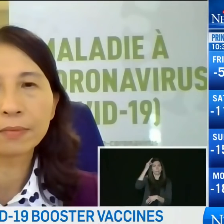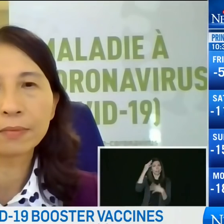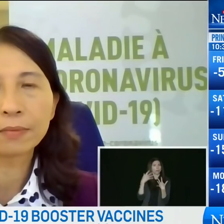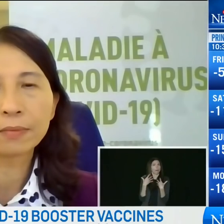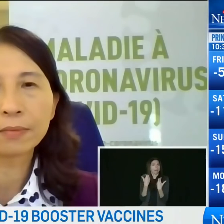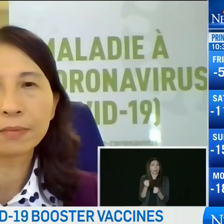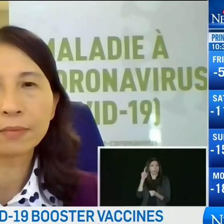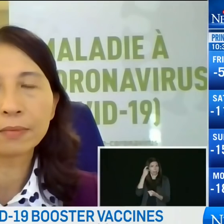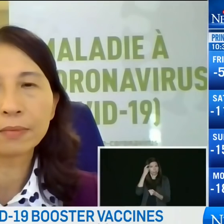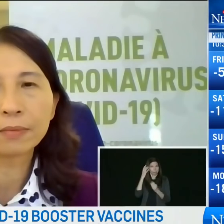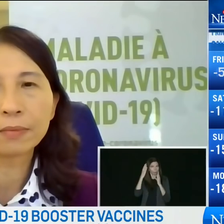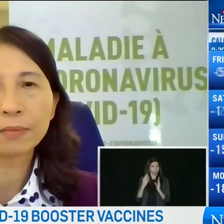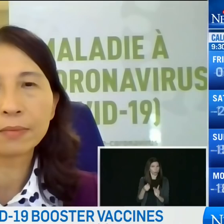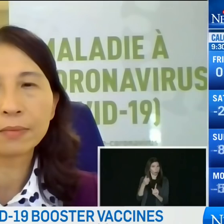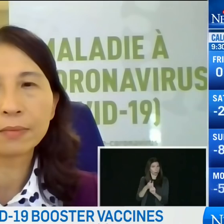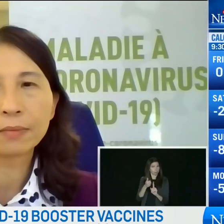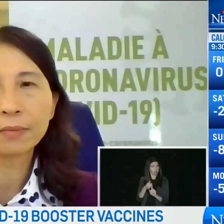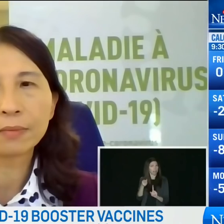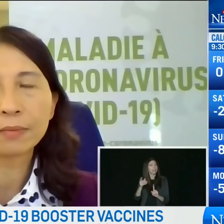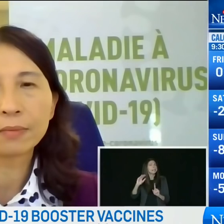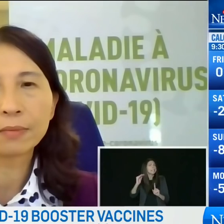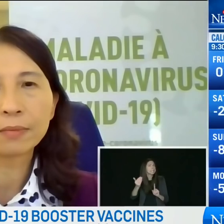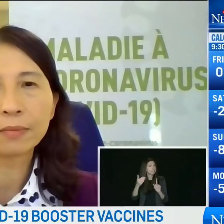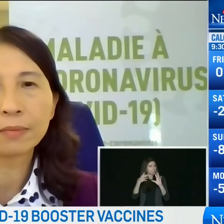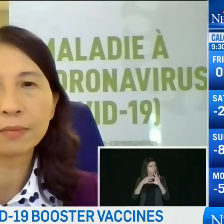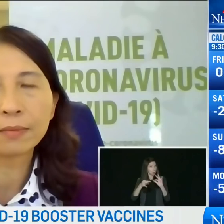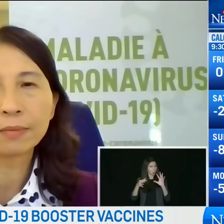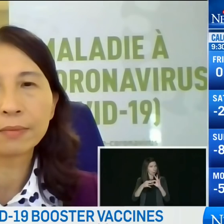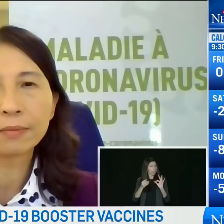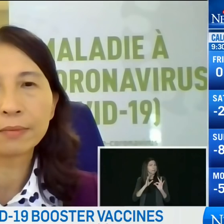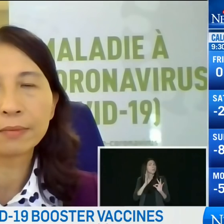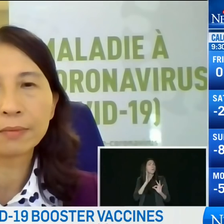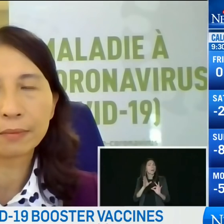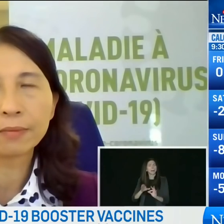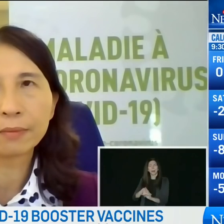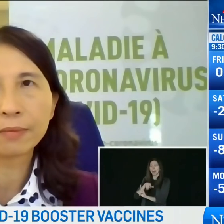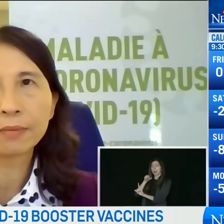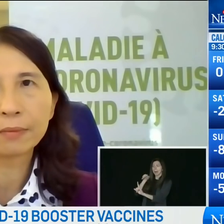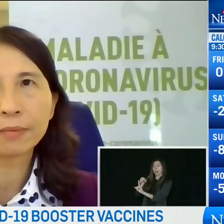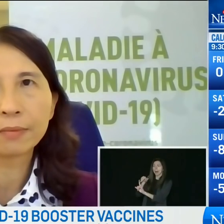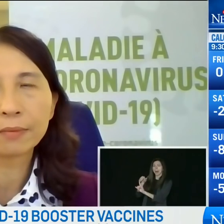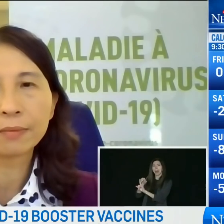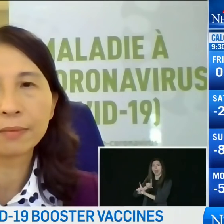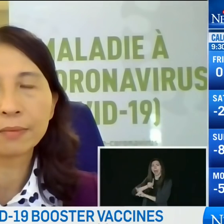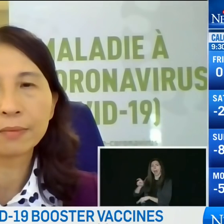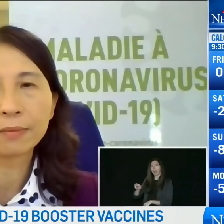MCKENZIE. LAST WEEK THE FEDERAL HEALTH